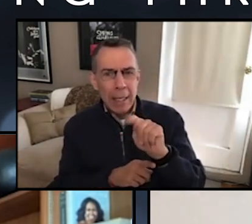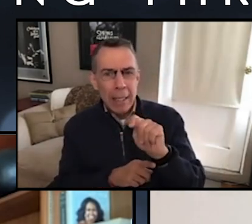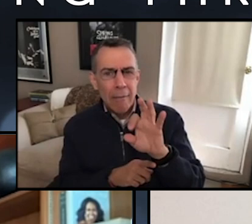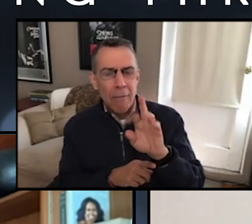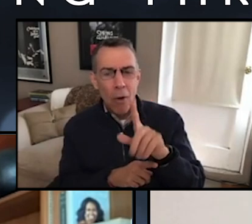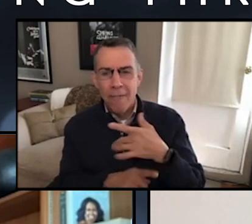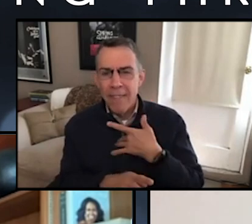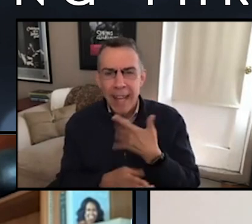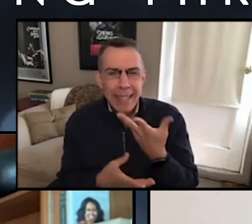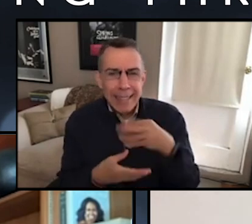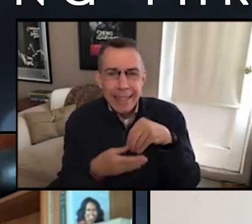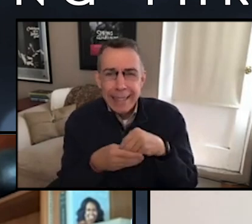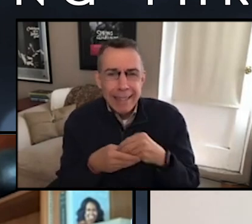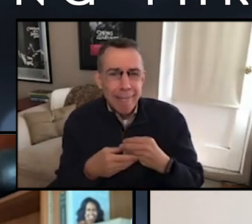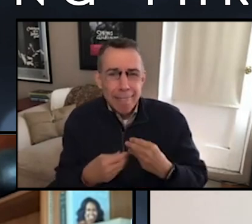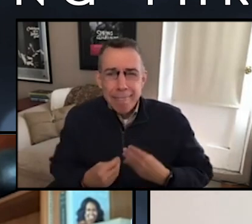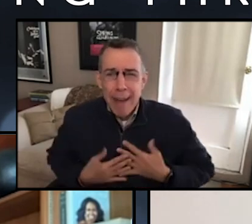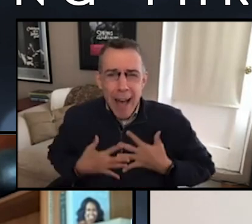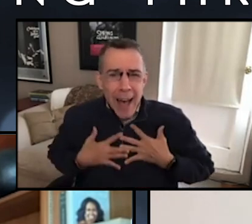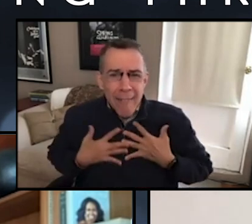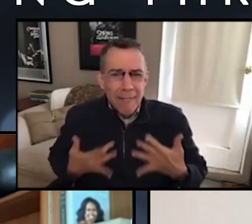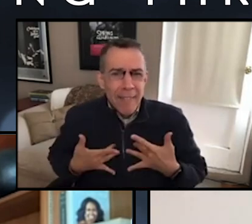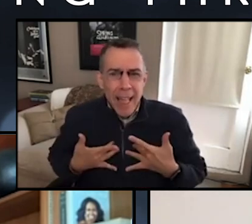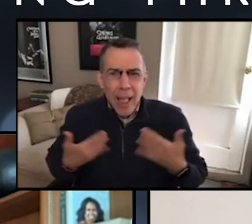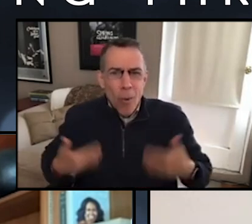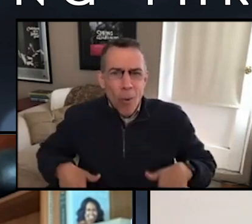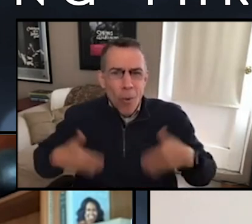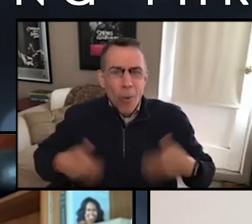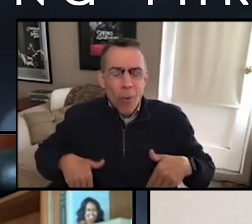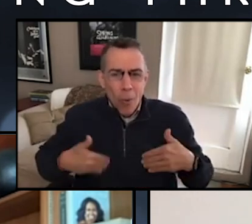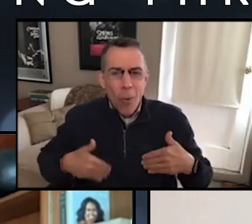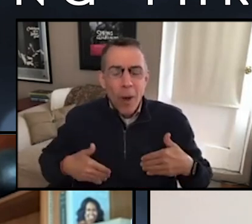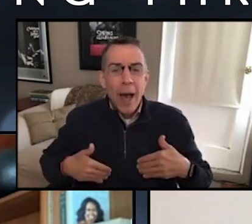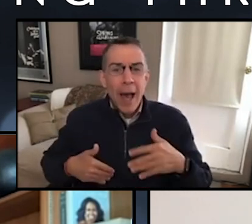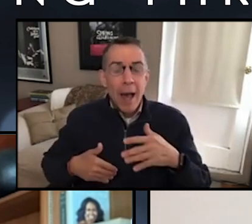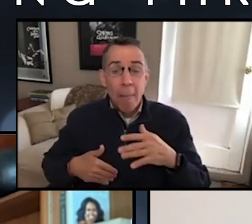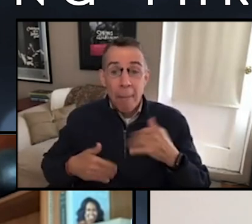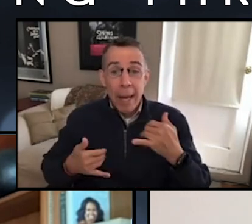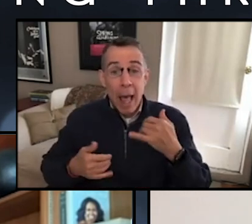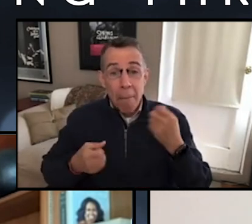me was firing. But I think it's been this many year process to bring it to